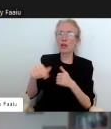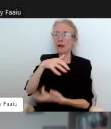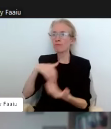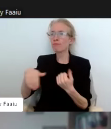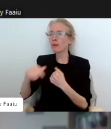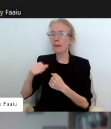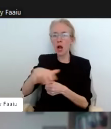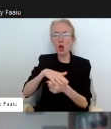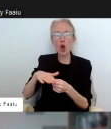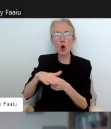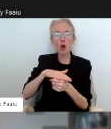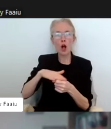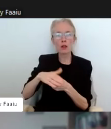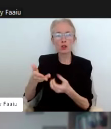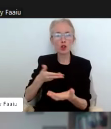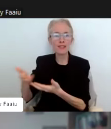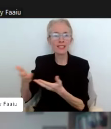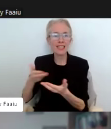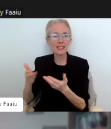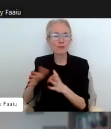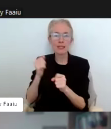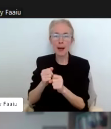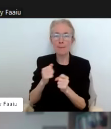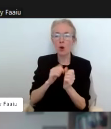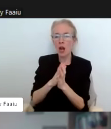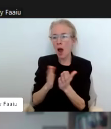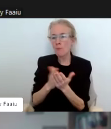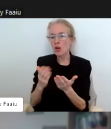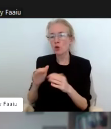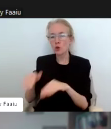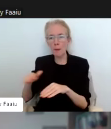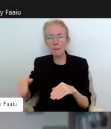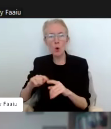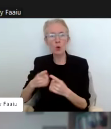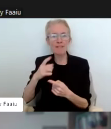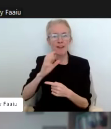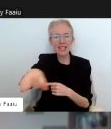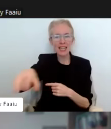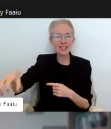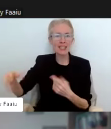a theoretical neighbourhood. If you want to go to visit green space,